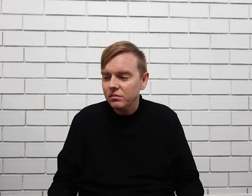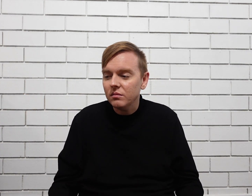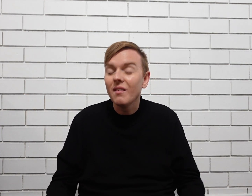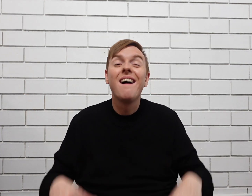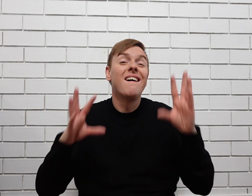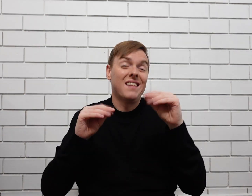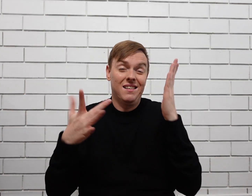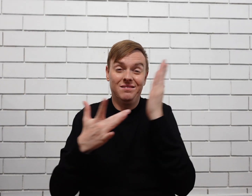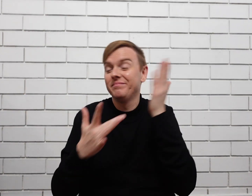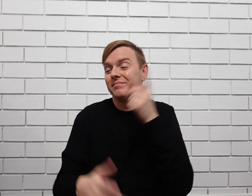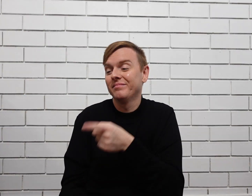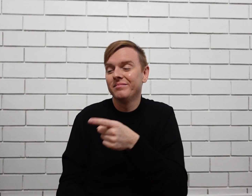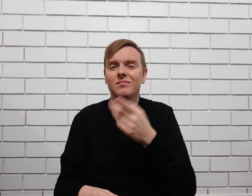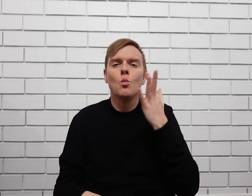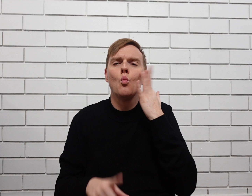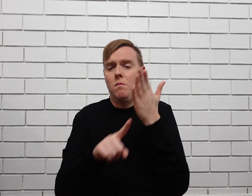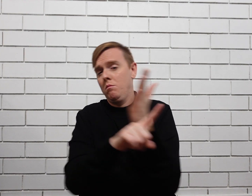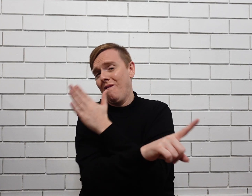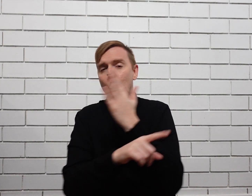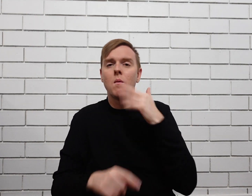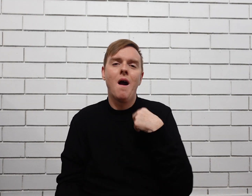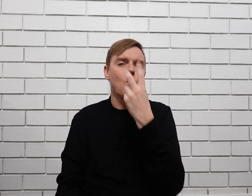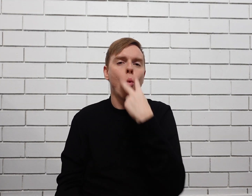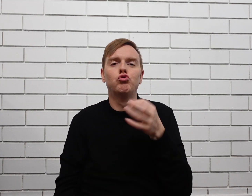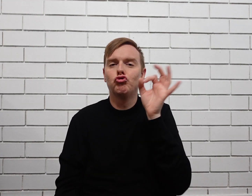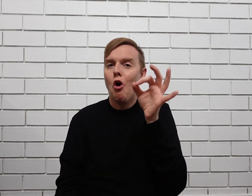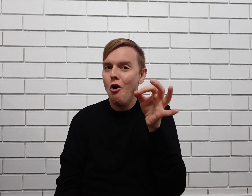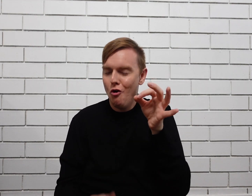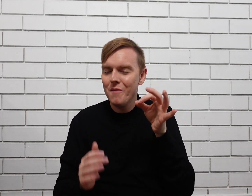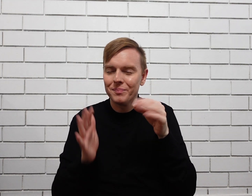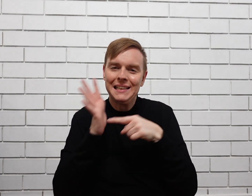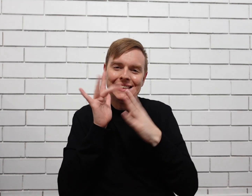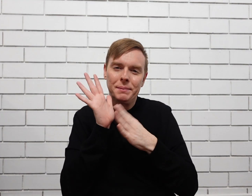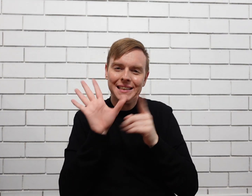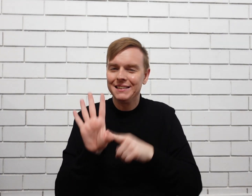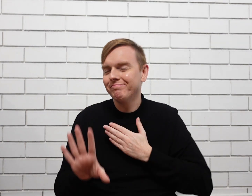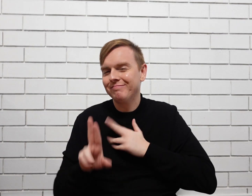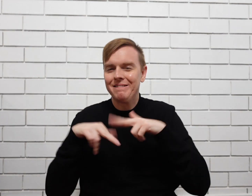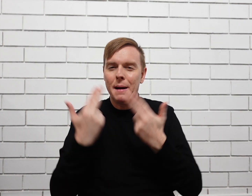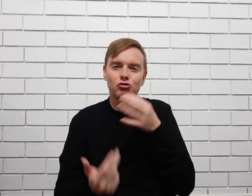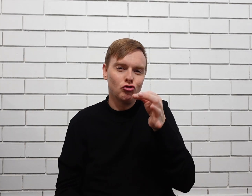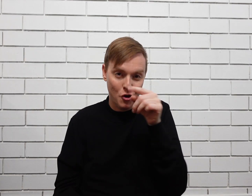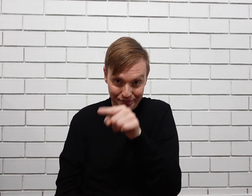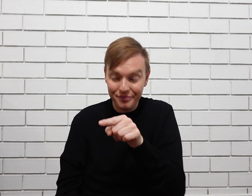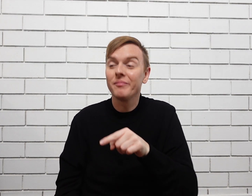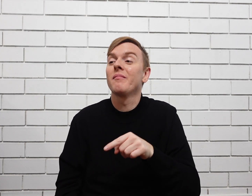Before that, we had an old family dog, Timmy,